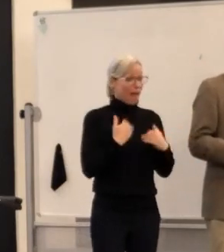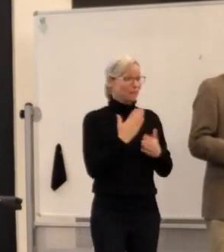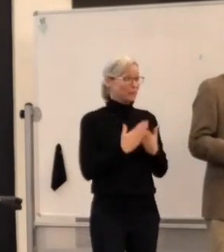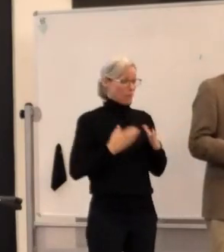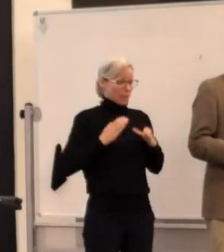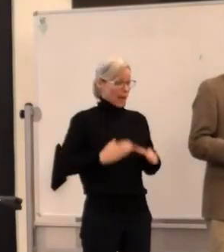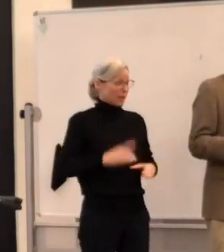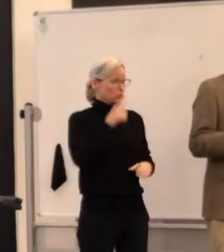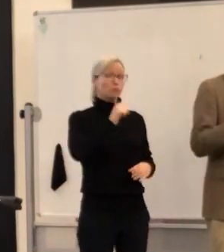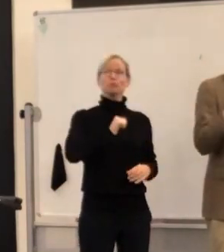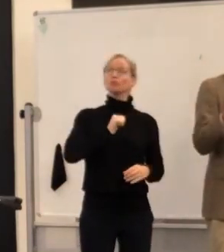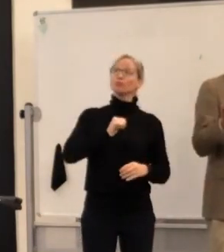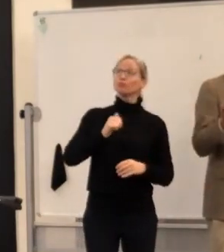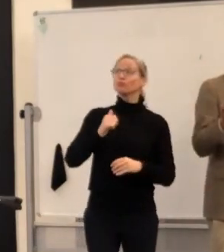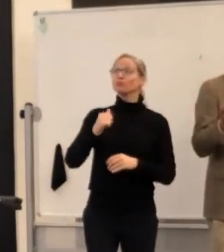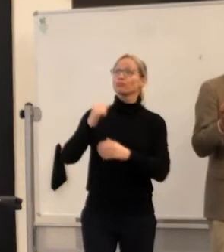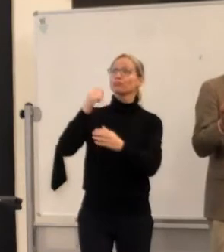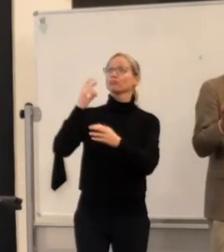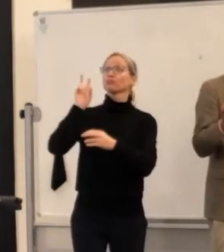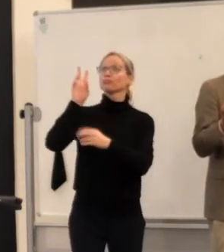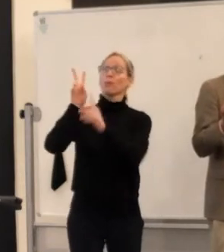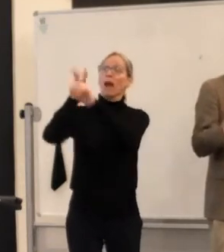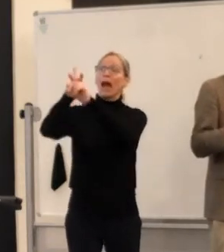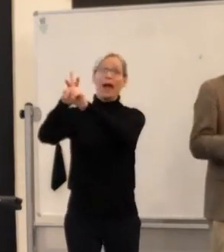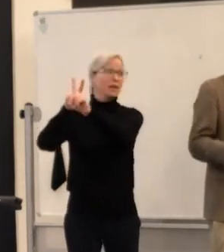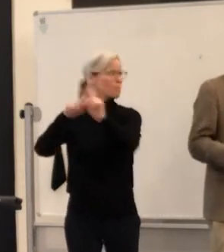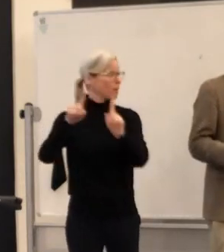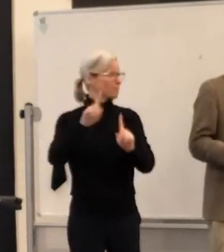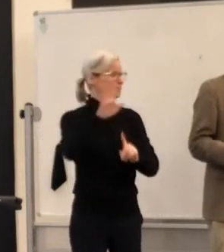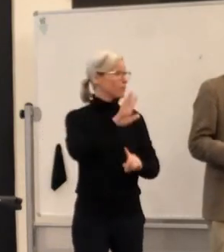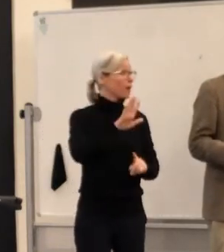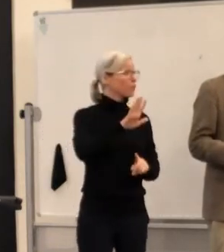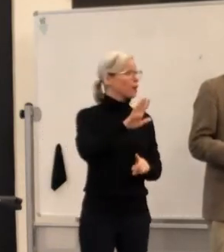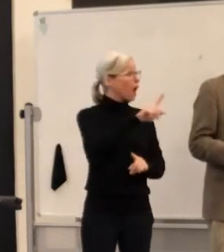The government patent office filing fee is around $100.